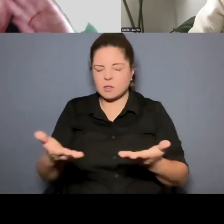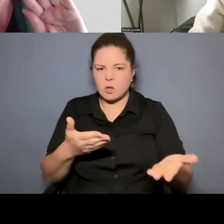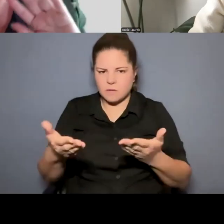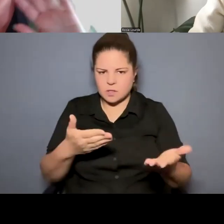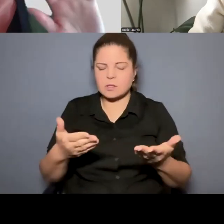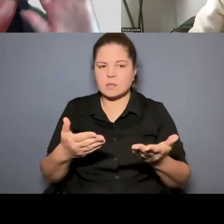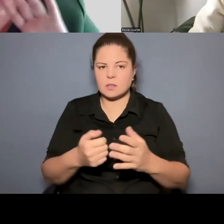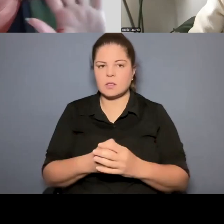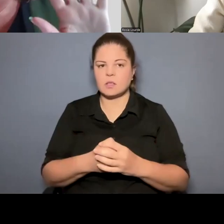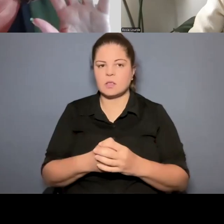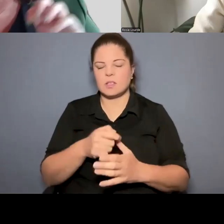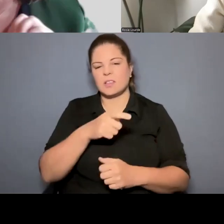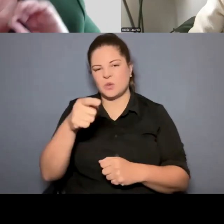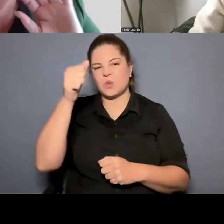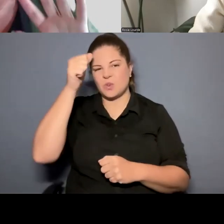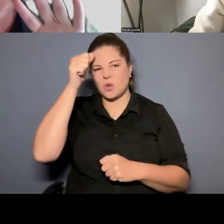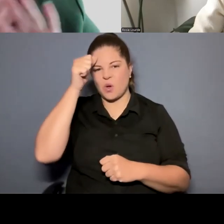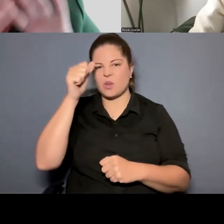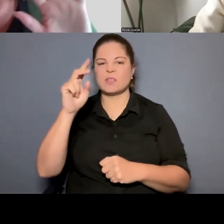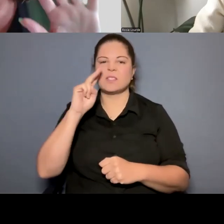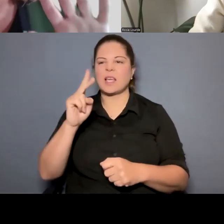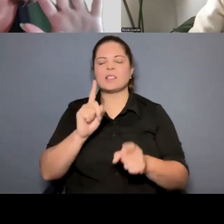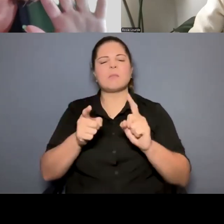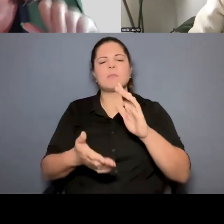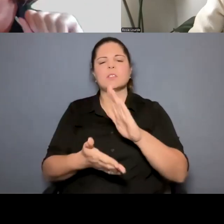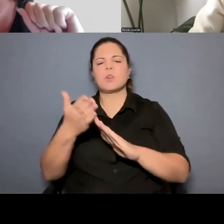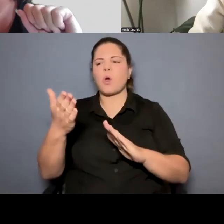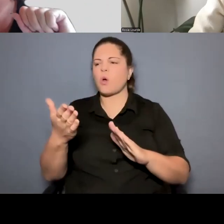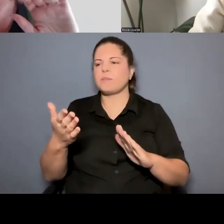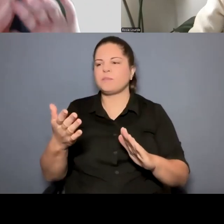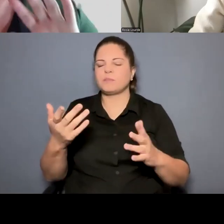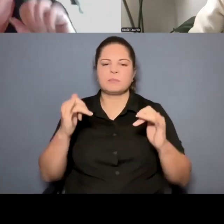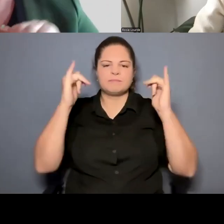you would have seen its on the back of toilet doors, if you have-- numbers for those services